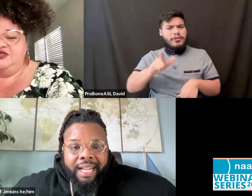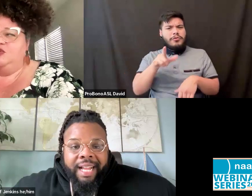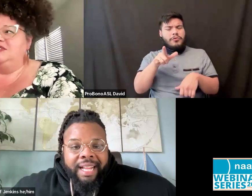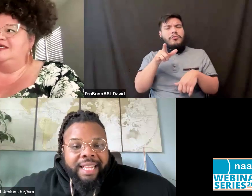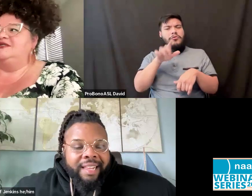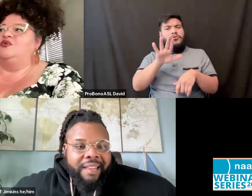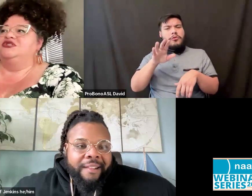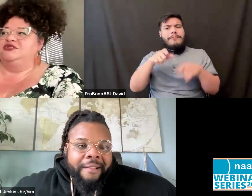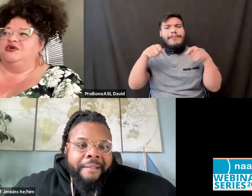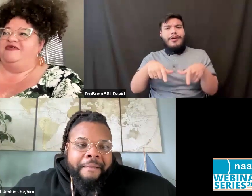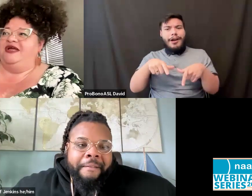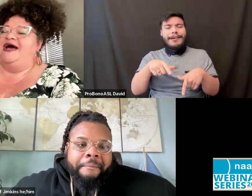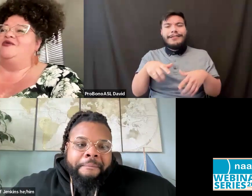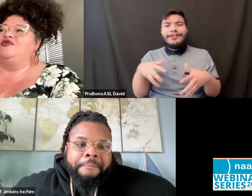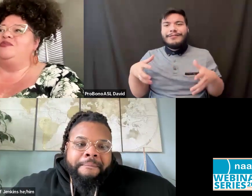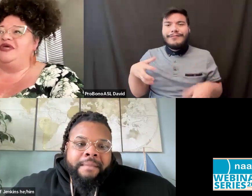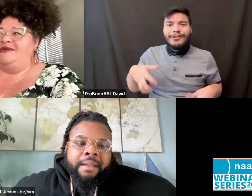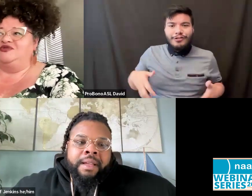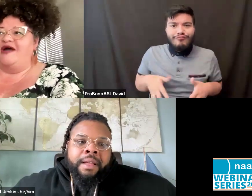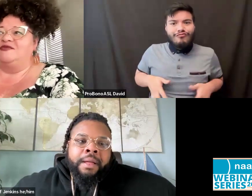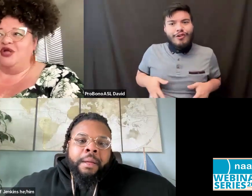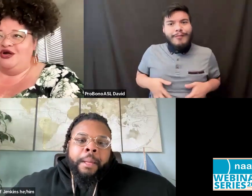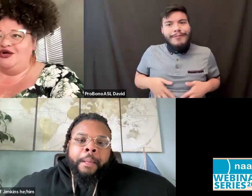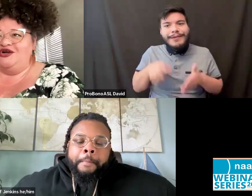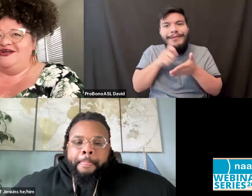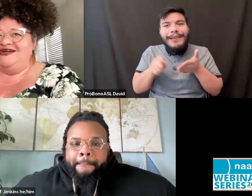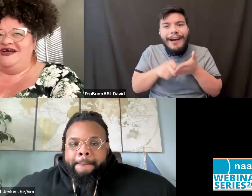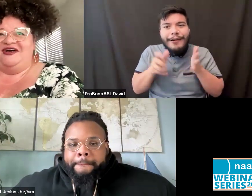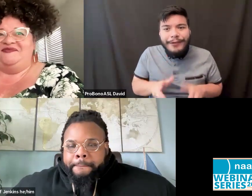So the origin story of like how you became a travel blogger.